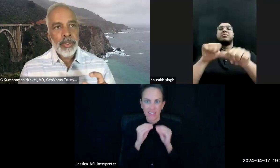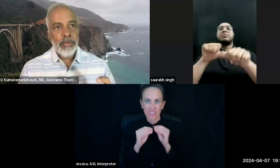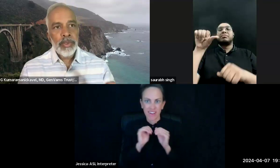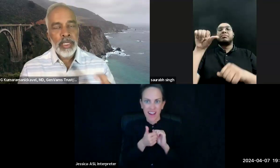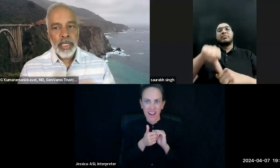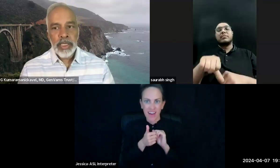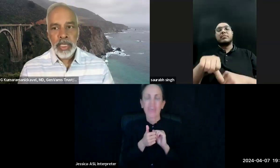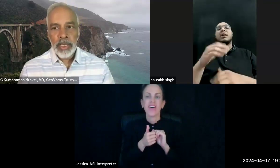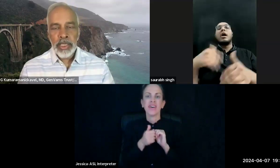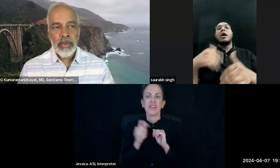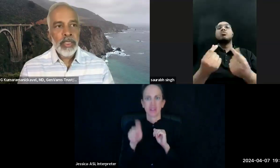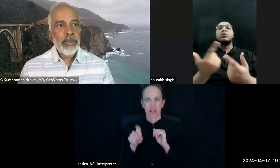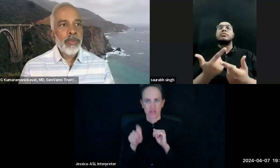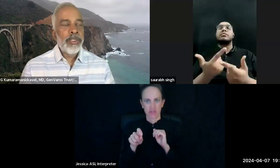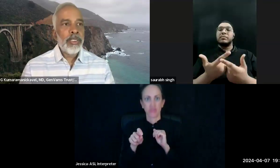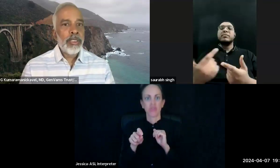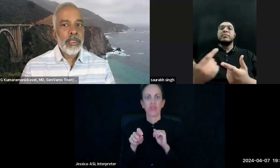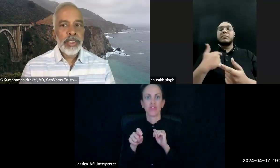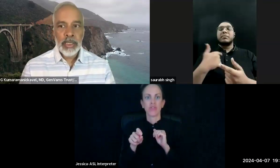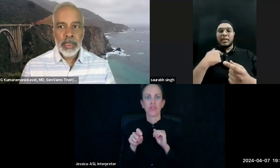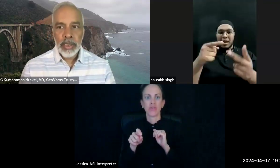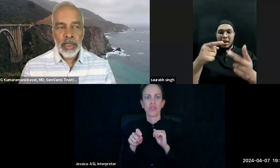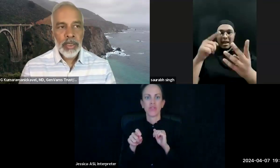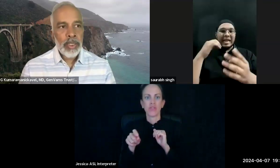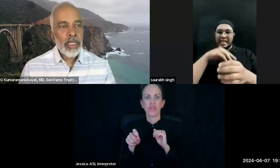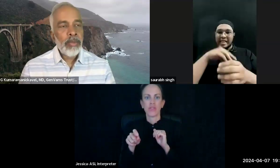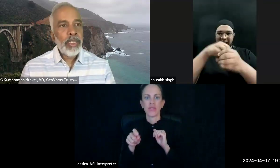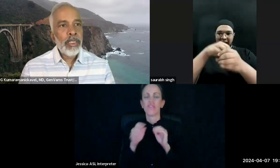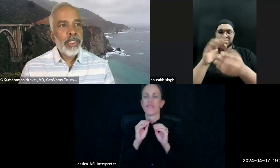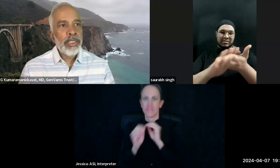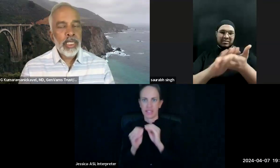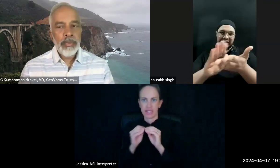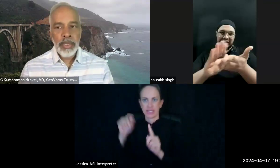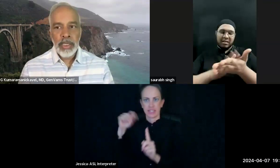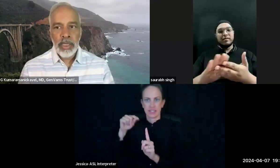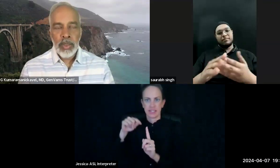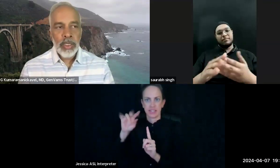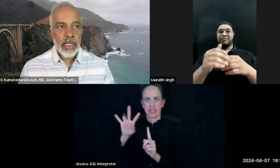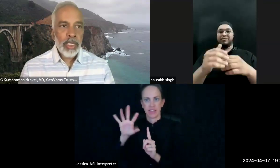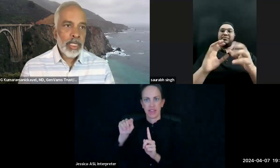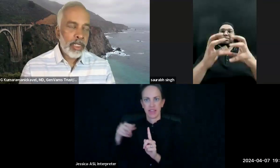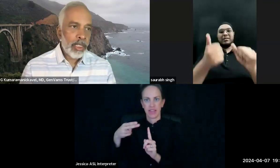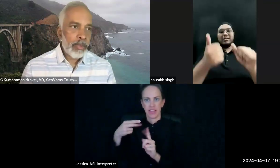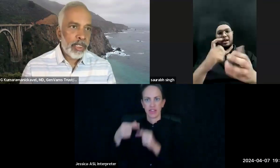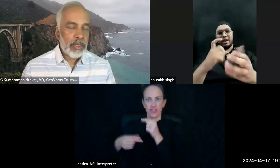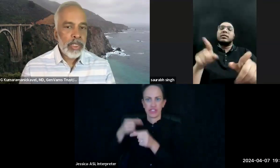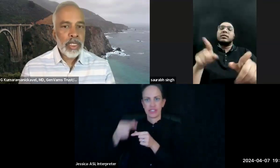you have to replace that 75th Gene okay by your gene therapy or there are other therapies. We'll